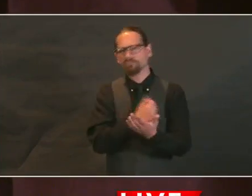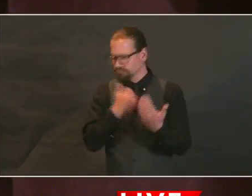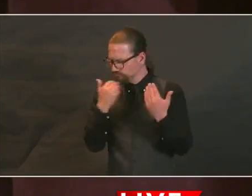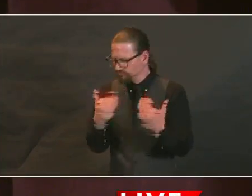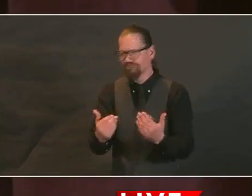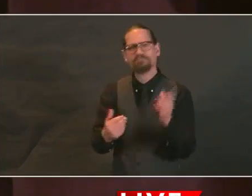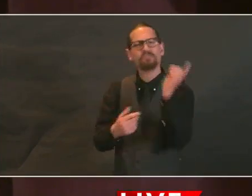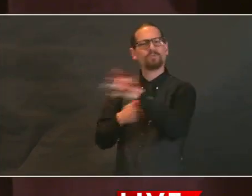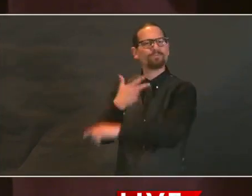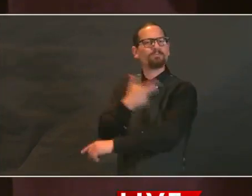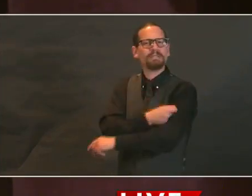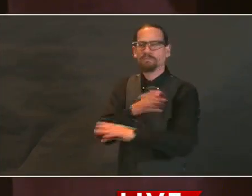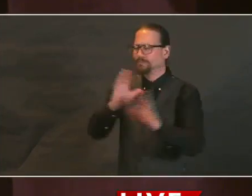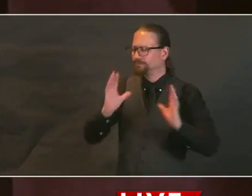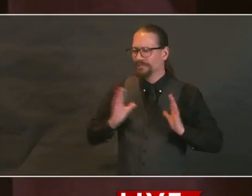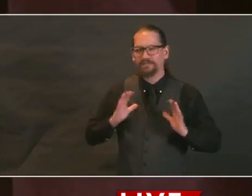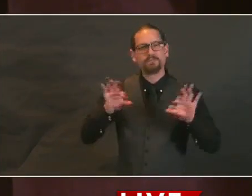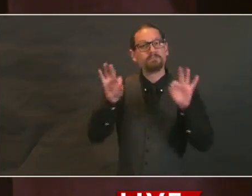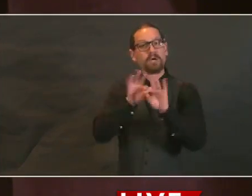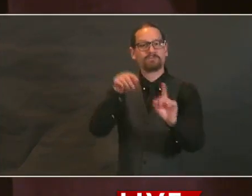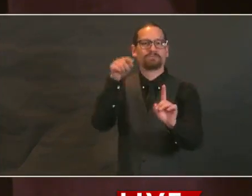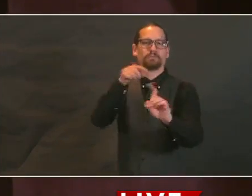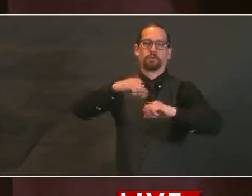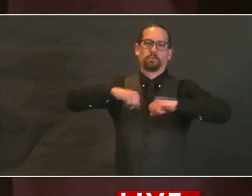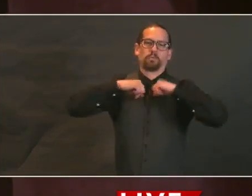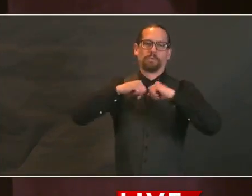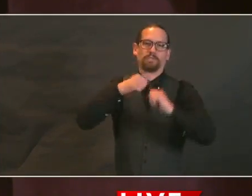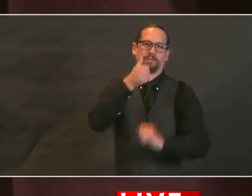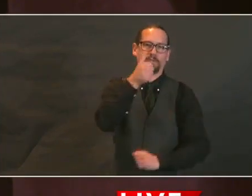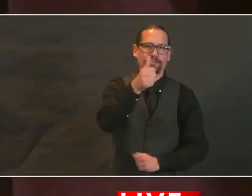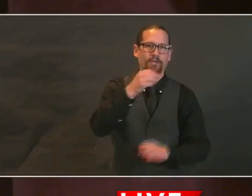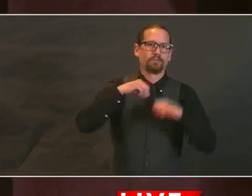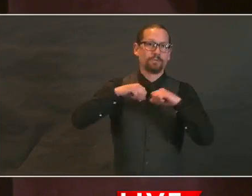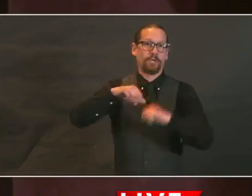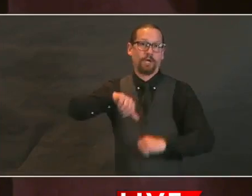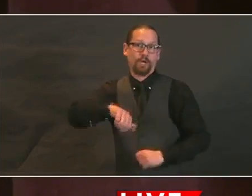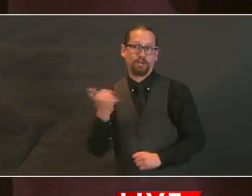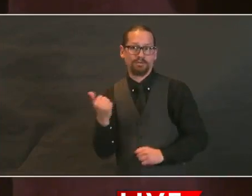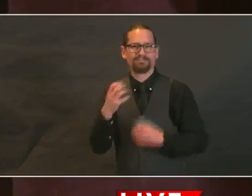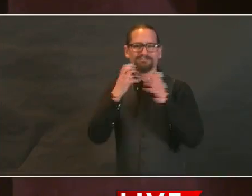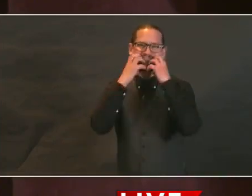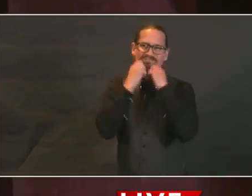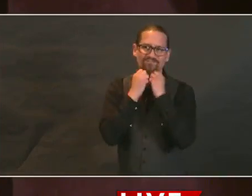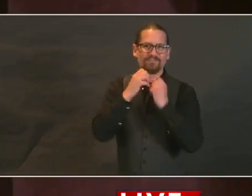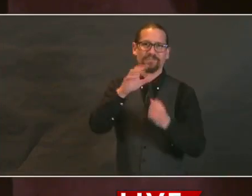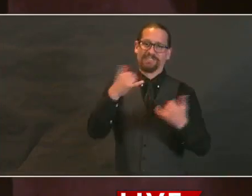PLEASE HEAR MY PLEA TO YOU. PROTECT YOURSELF AND PROTECT IT PEOPLE YOU LOVE AROUND YOU